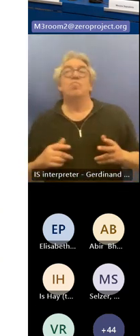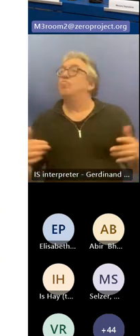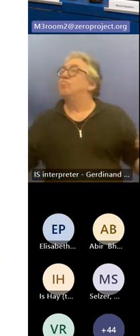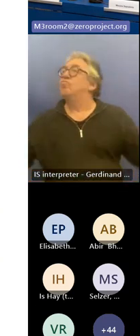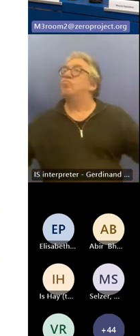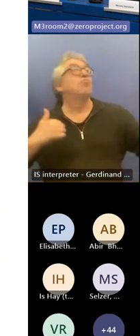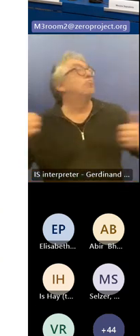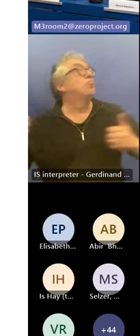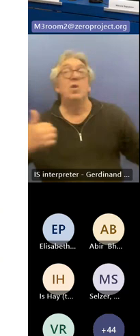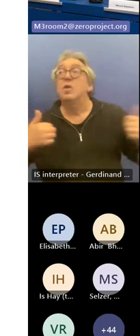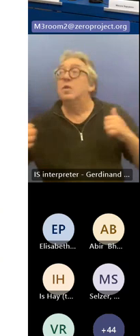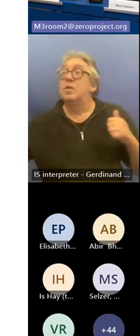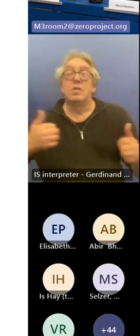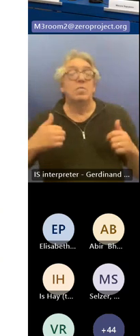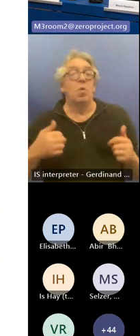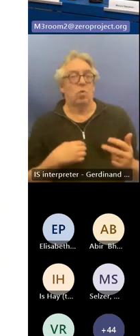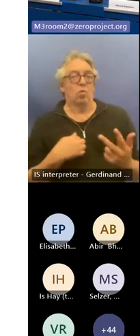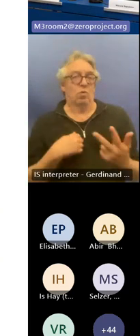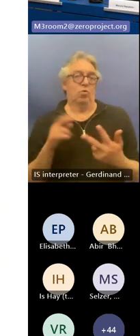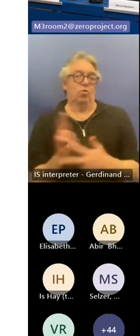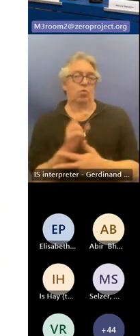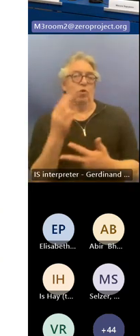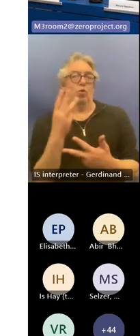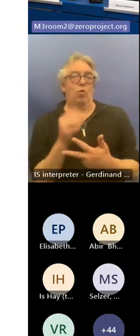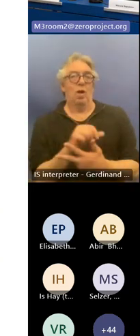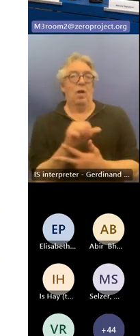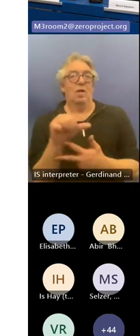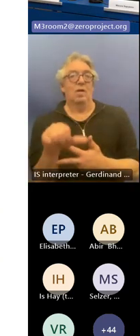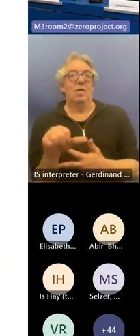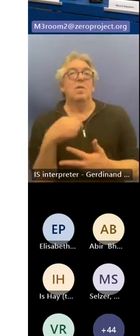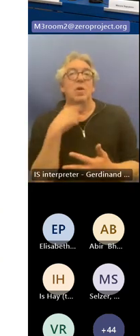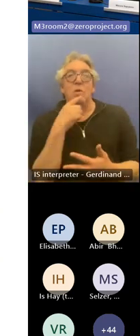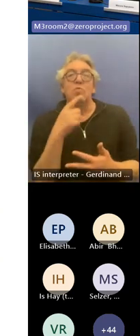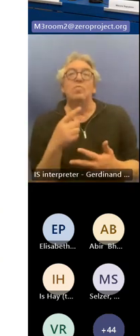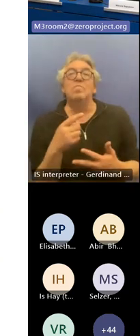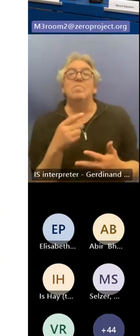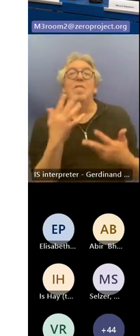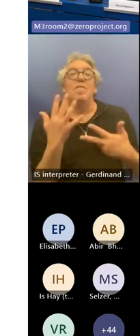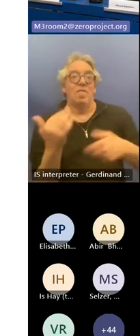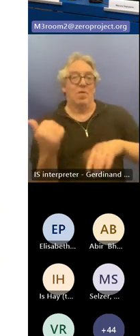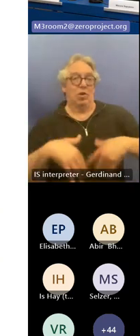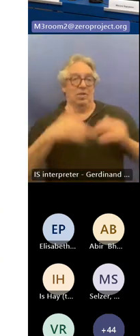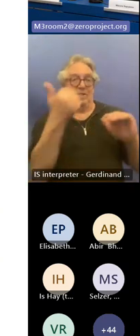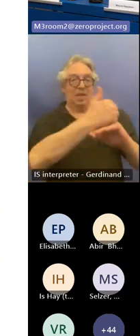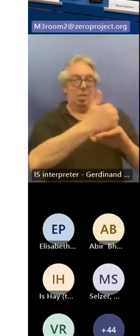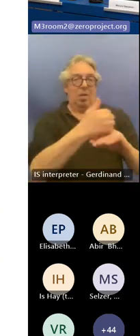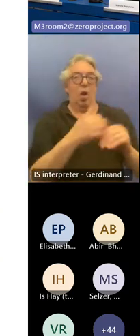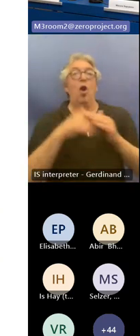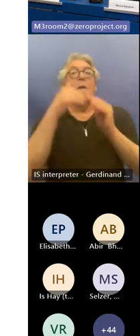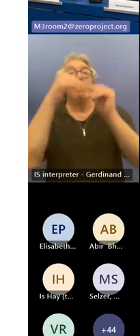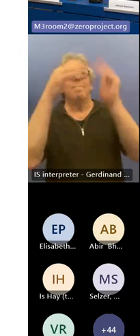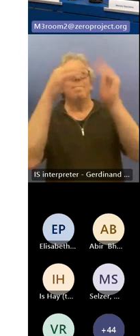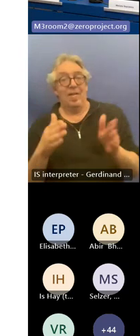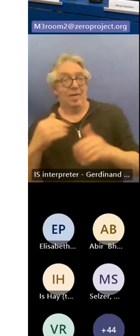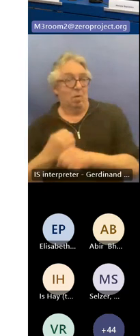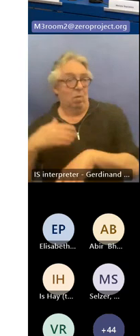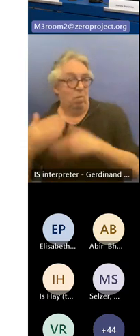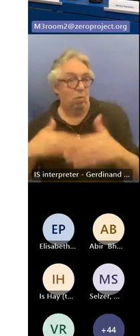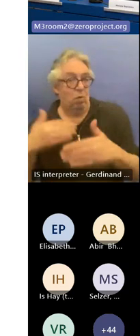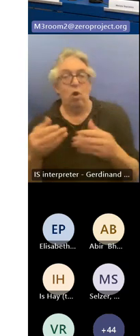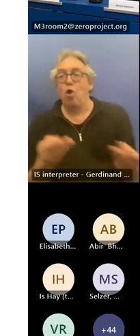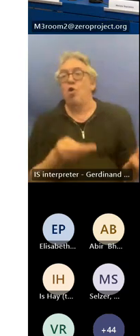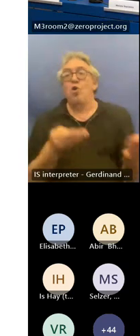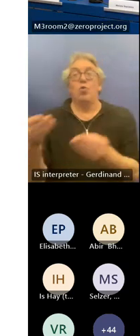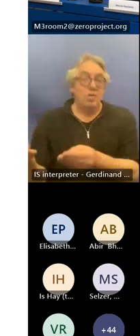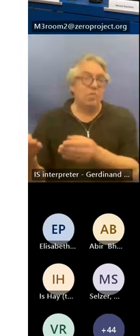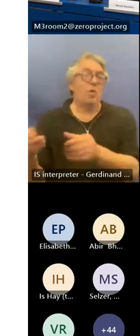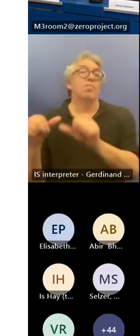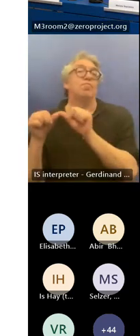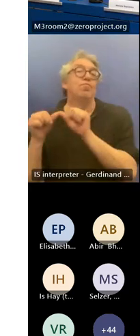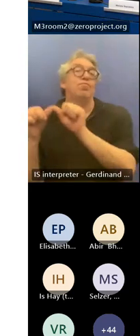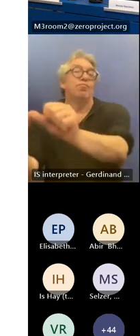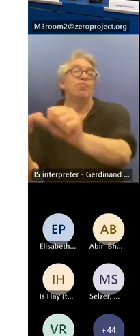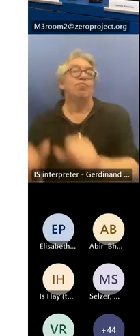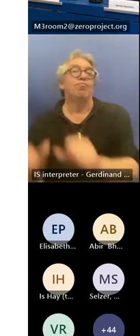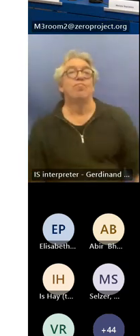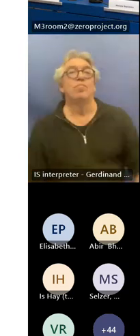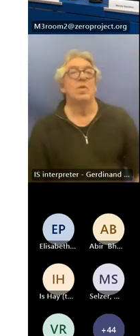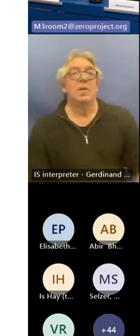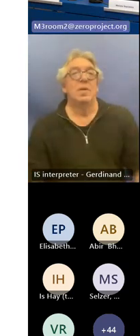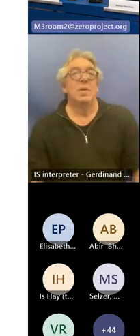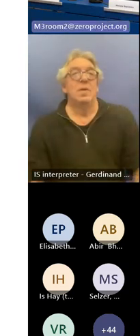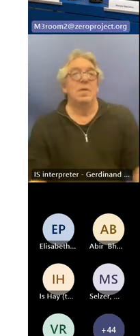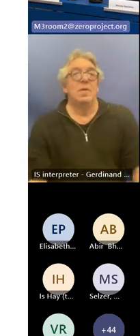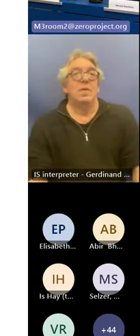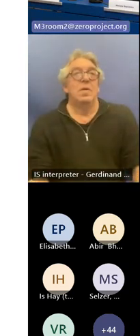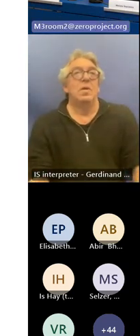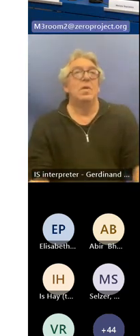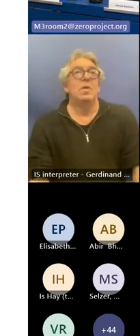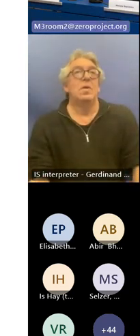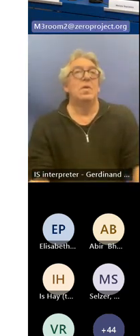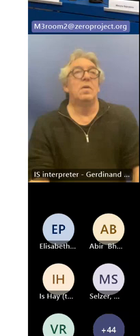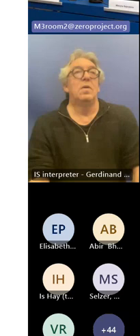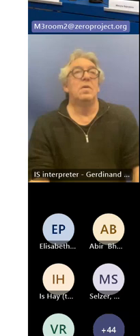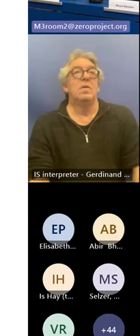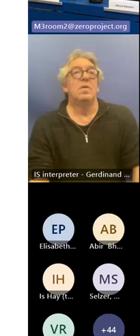and we use the mantras, setup, build, operate, transfer and sustain. So, actually benefited